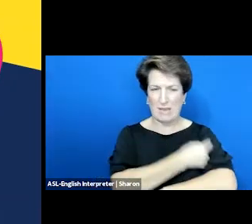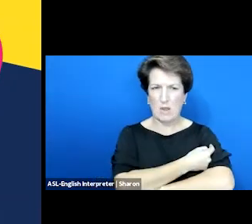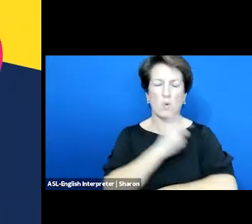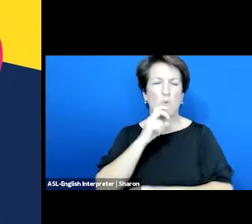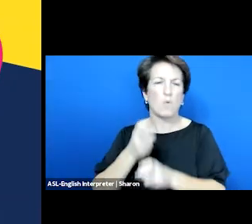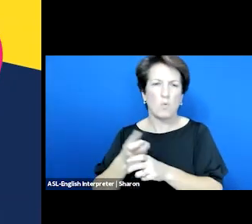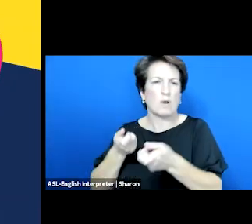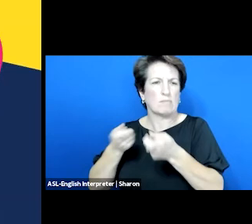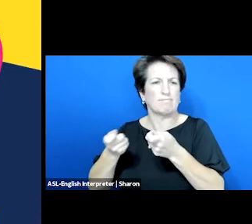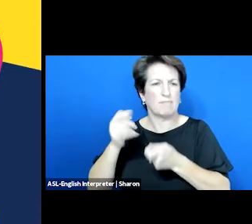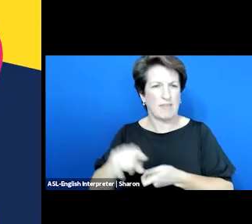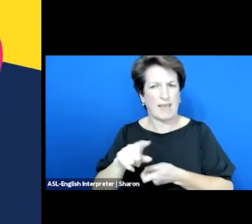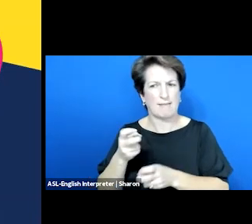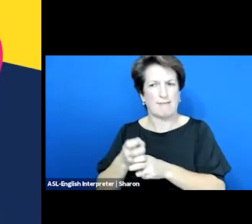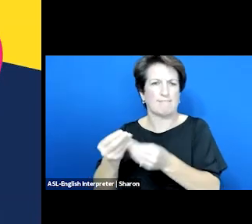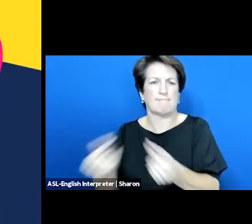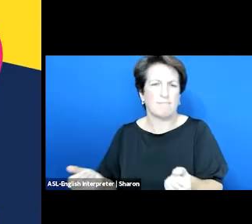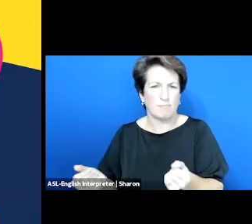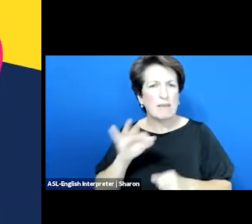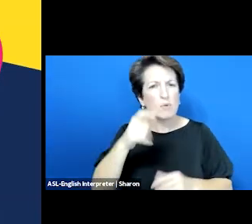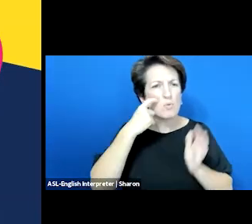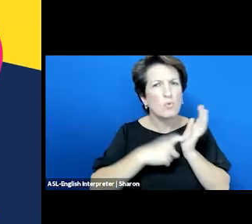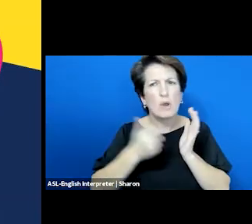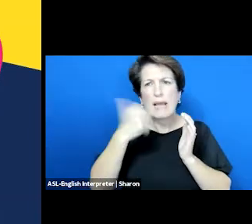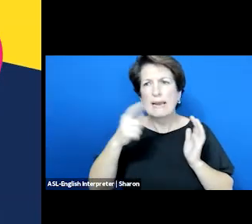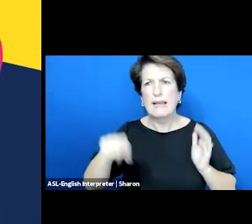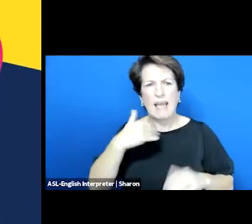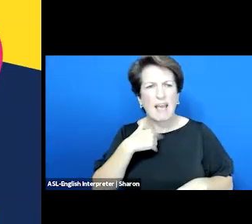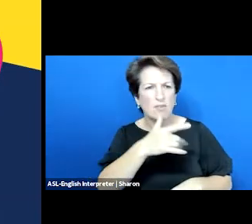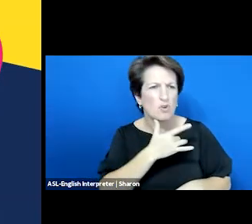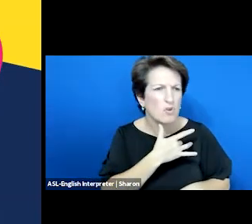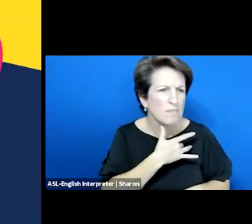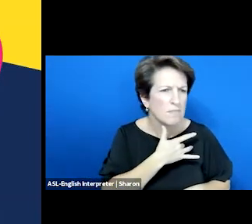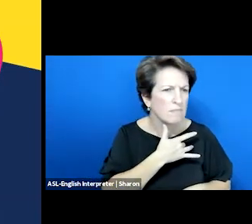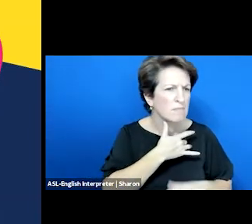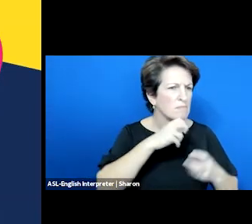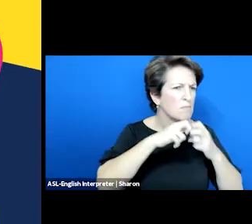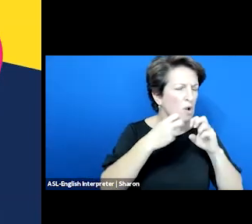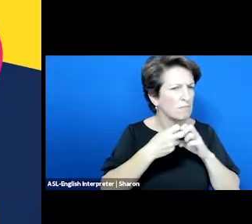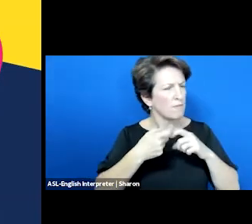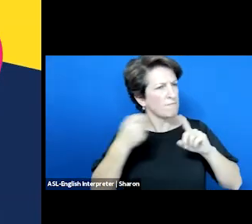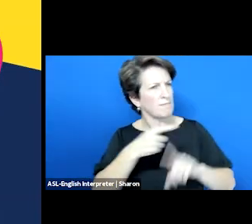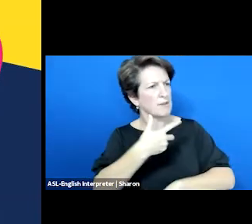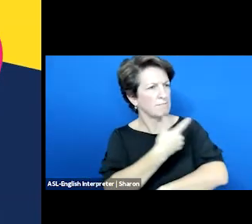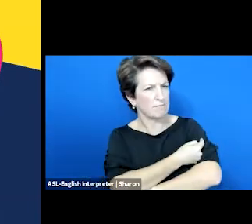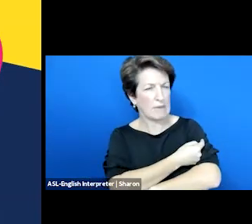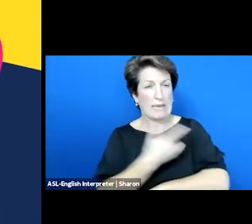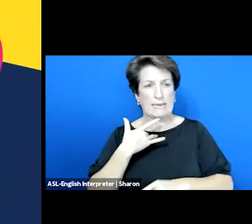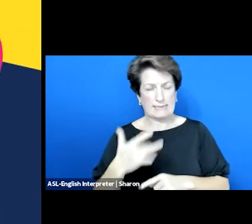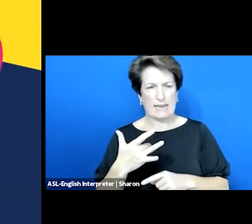was made out of an abundance of caution from the province to